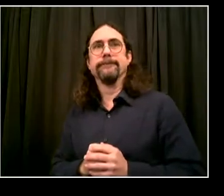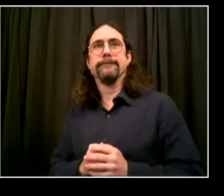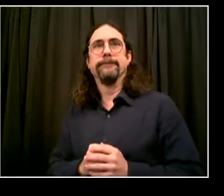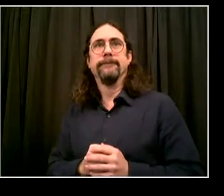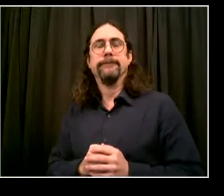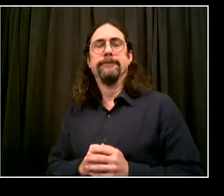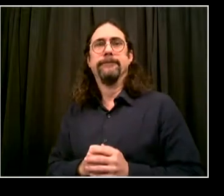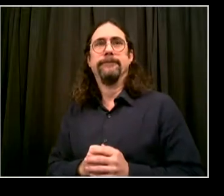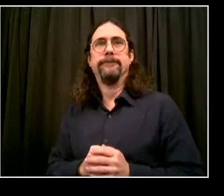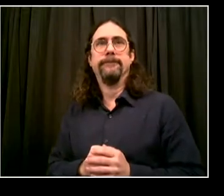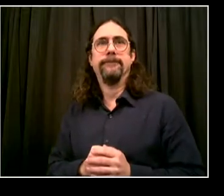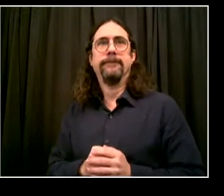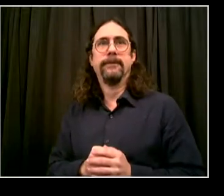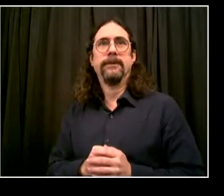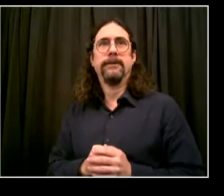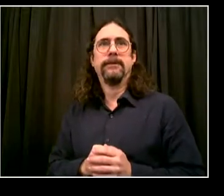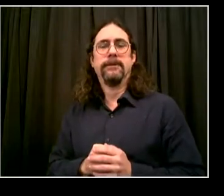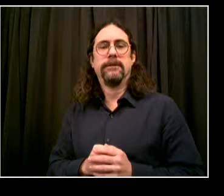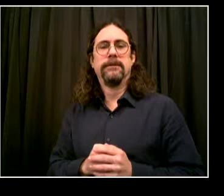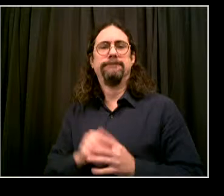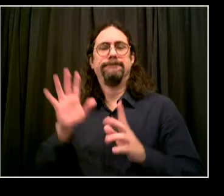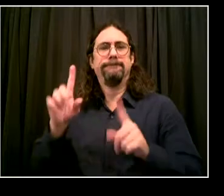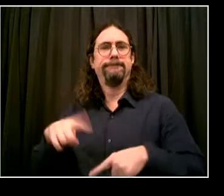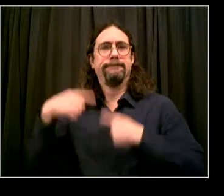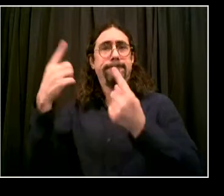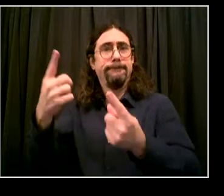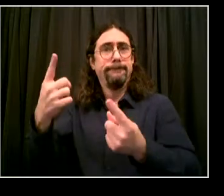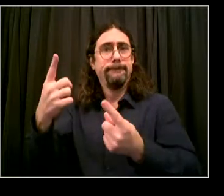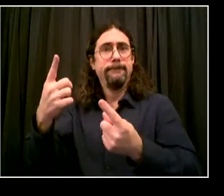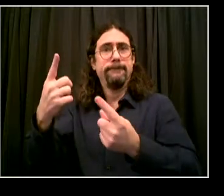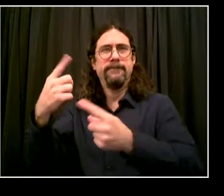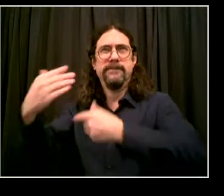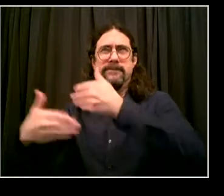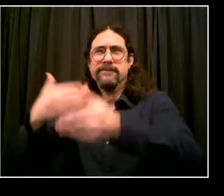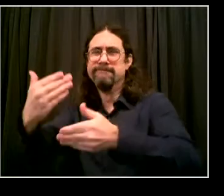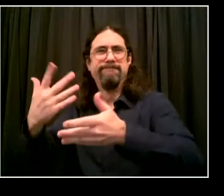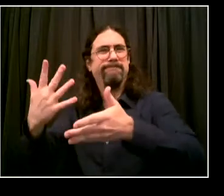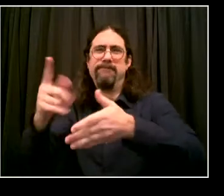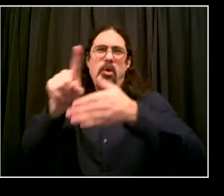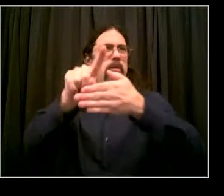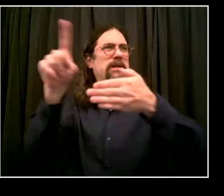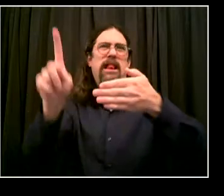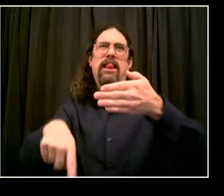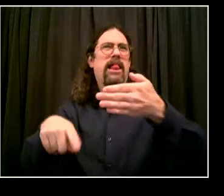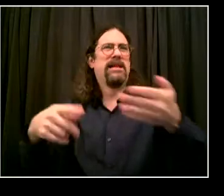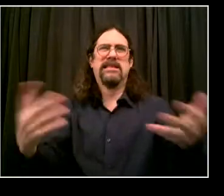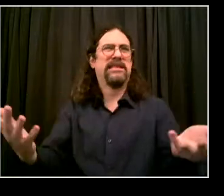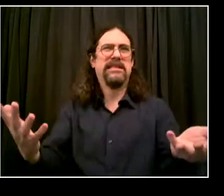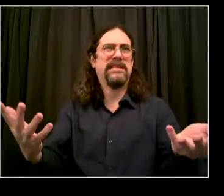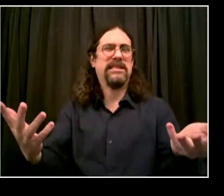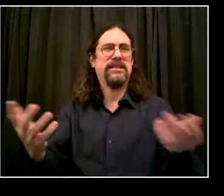NOT PRODUCING THE RESULTS THAT THEY HAD PROMISED.